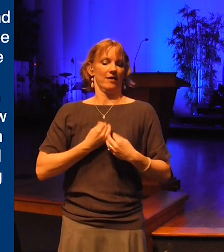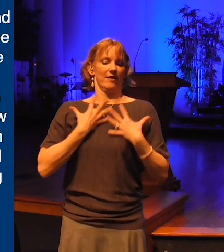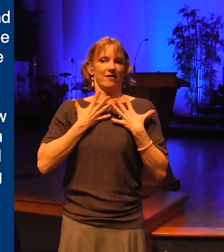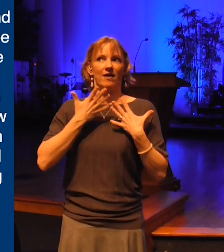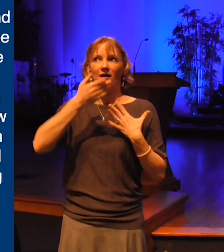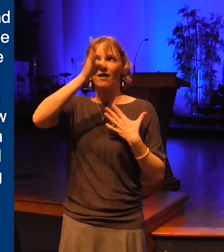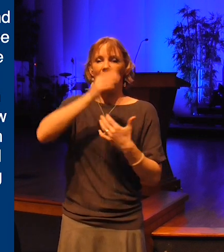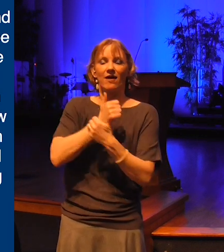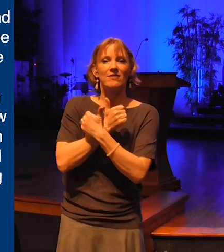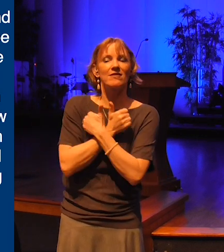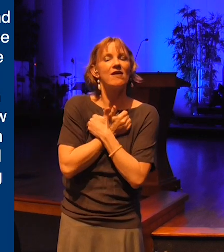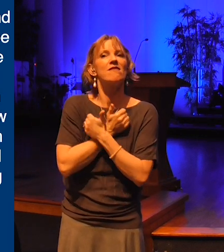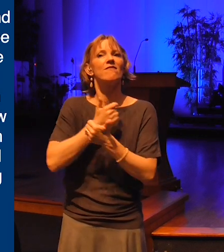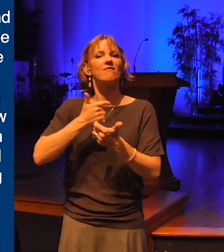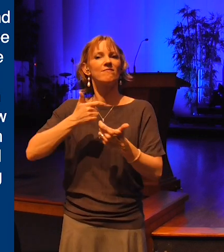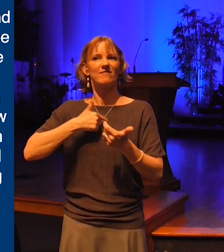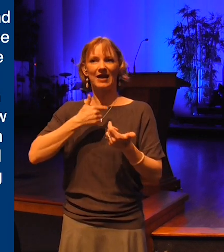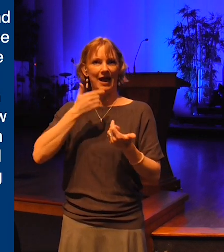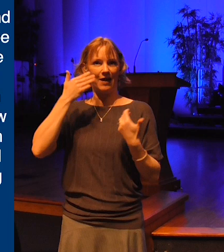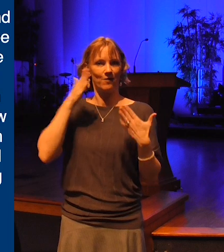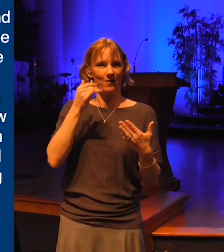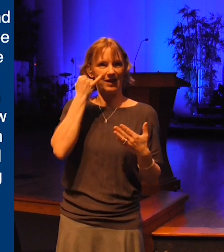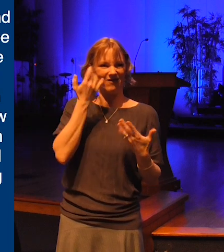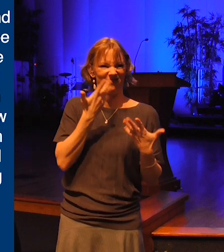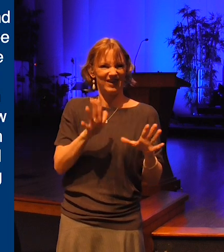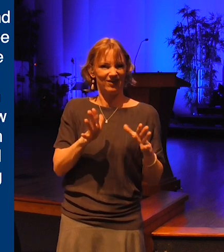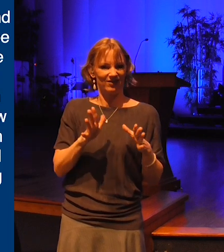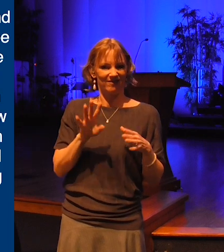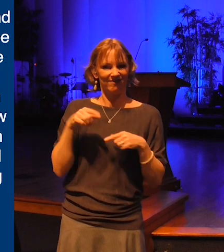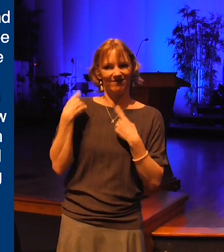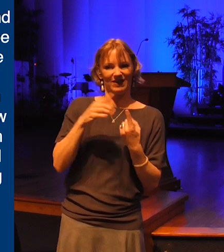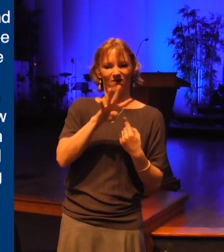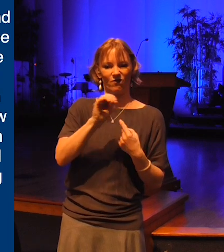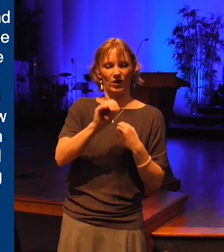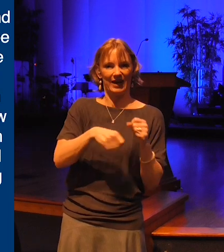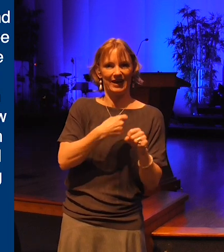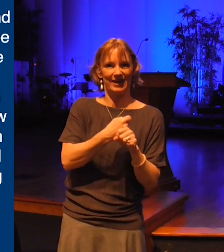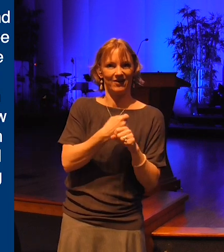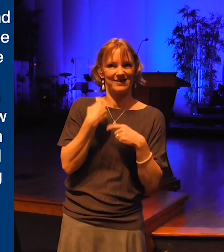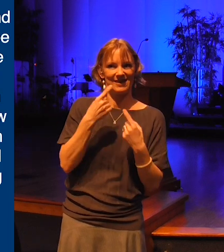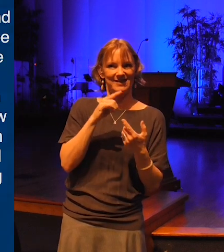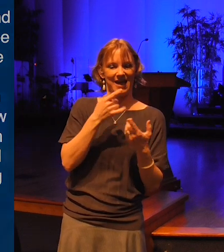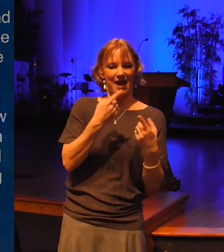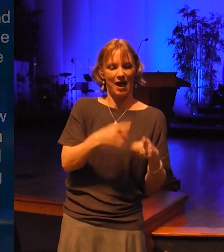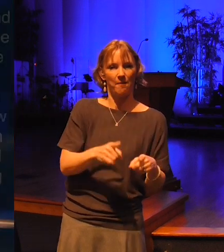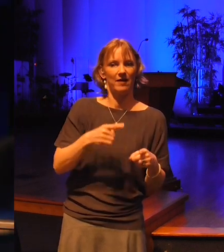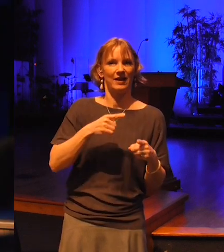whether it has increased during the more than 40 years since that time another basic way of